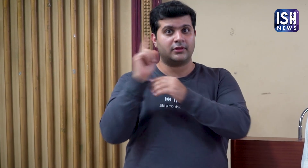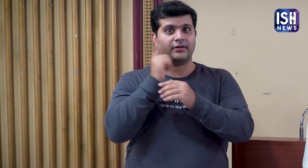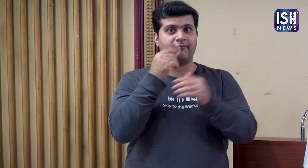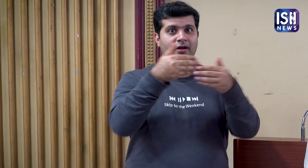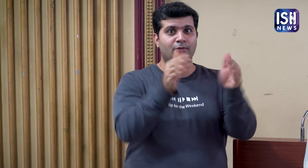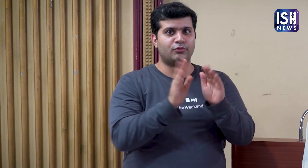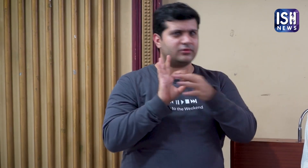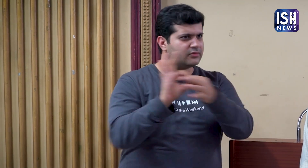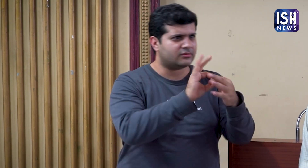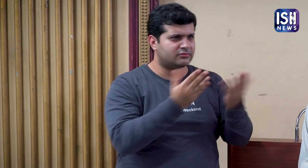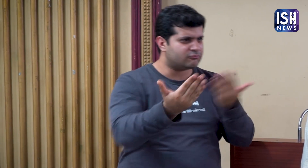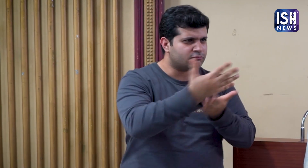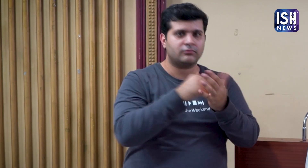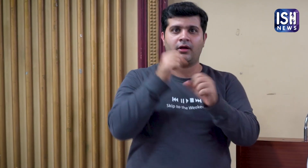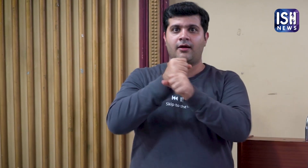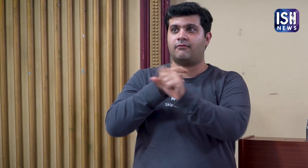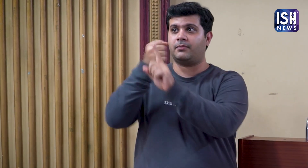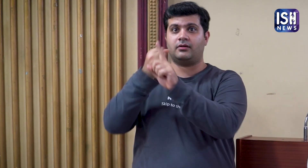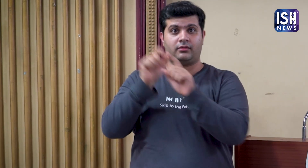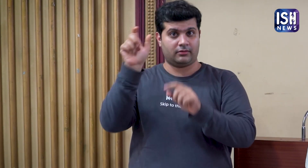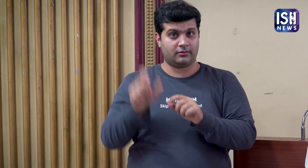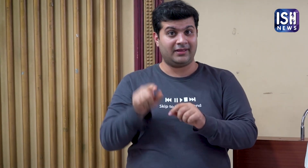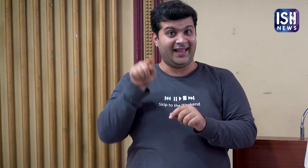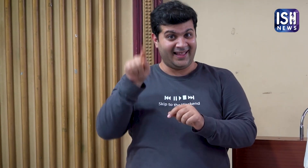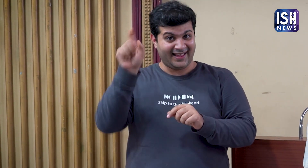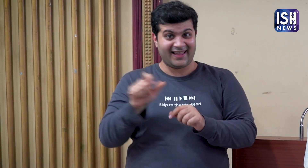He coordinates with Deaf community leaders to collect information and suggestions for advocacy.